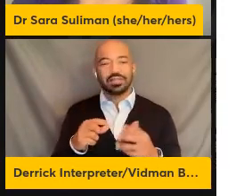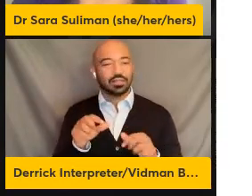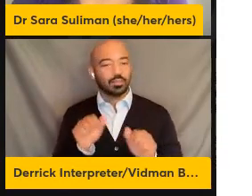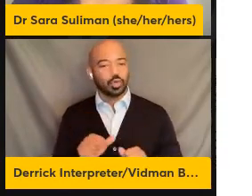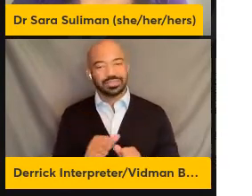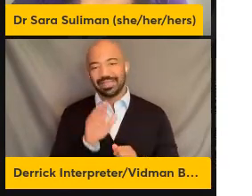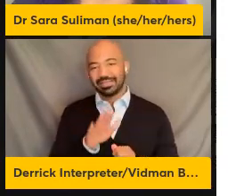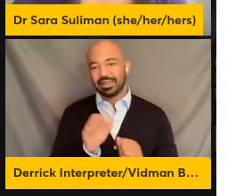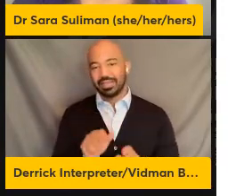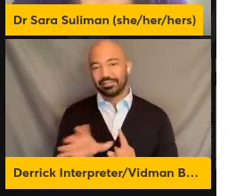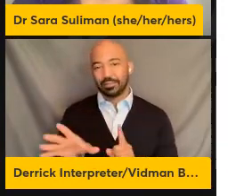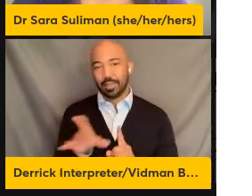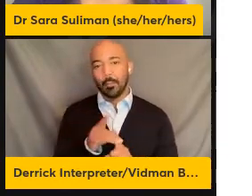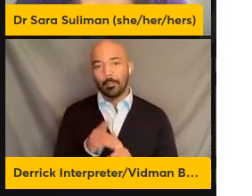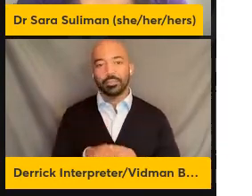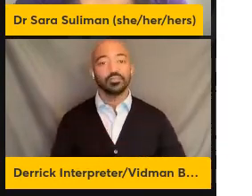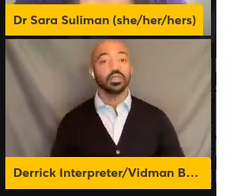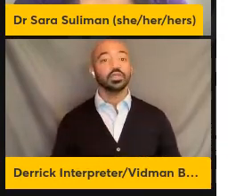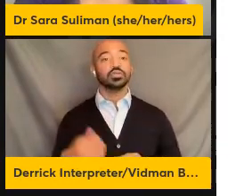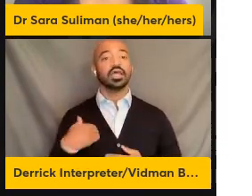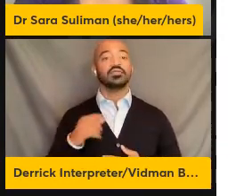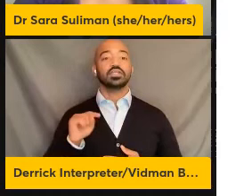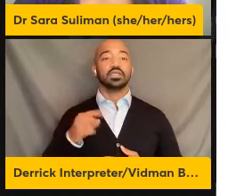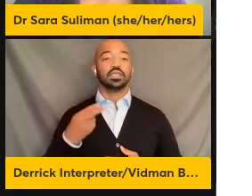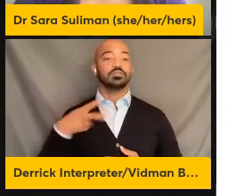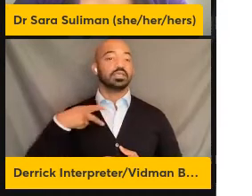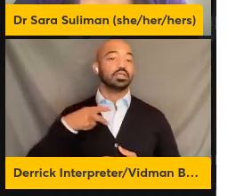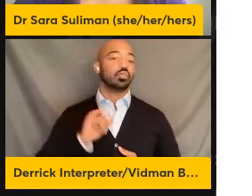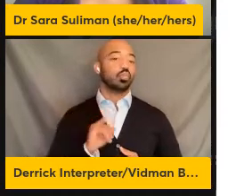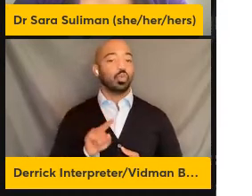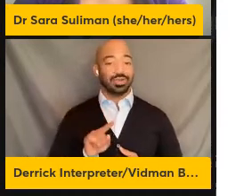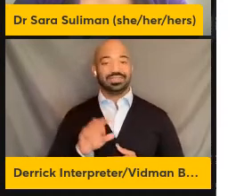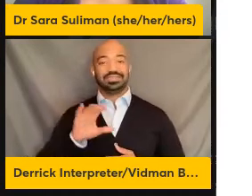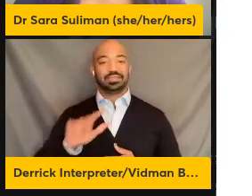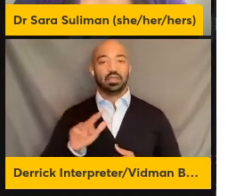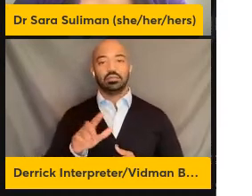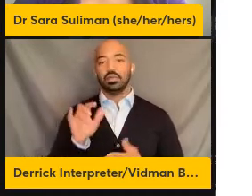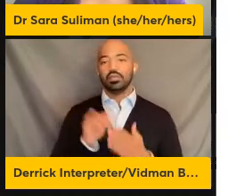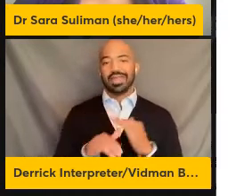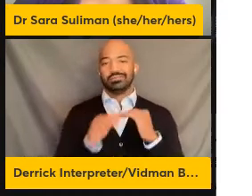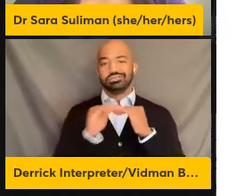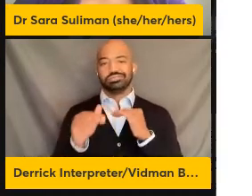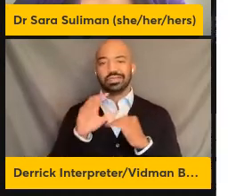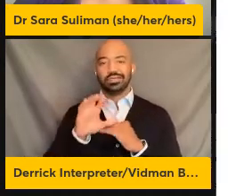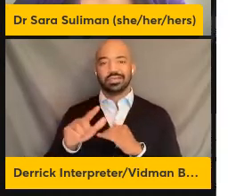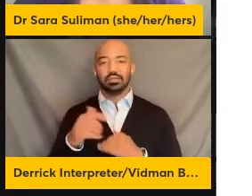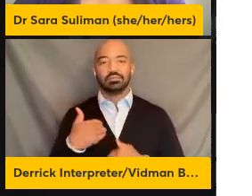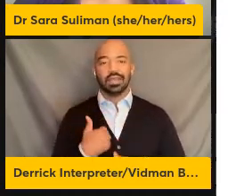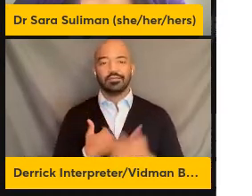So I did this experiment in THP. One cells, which is a monostatic cell line, where I introduced three single guide RNAs